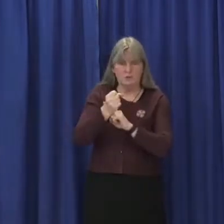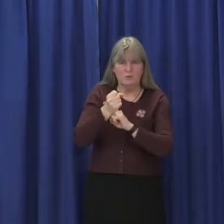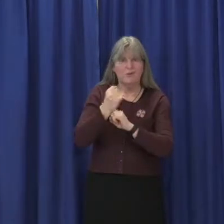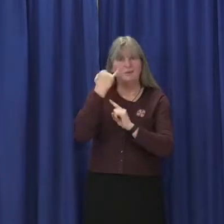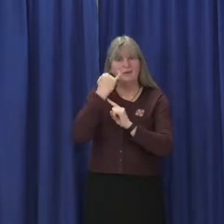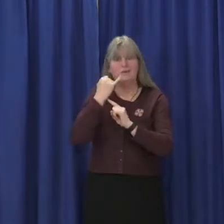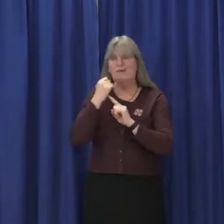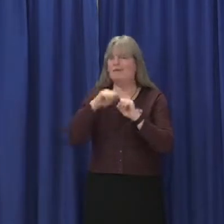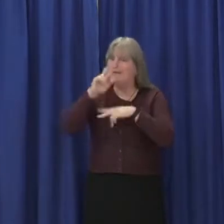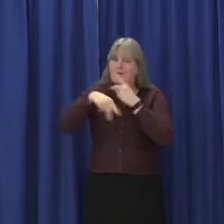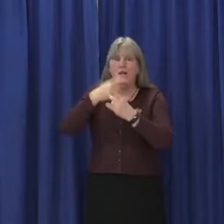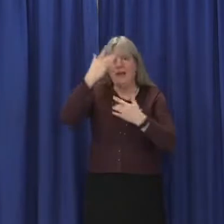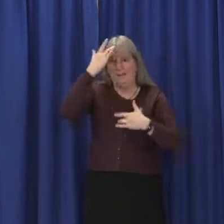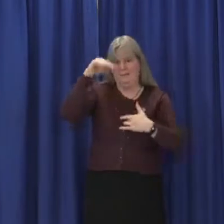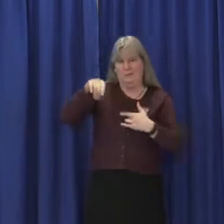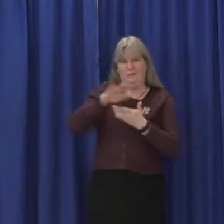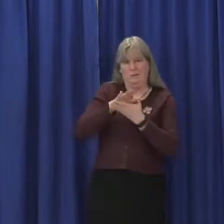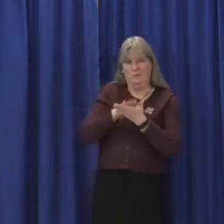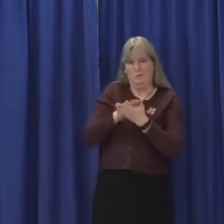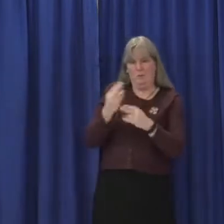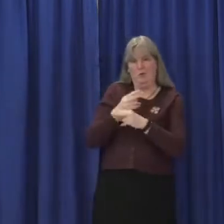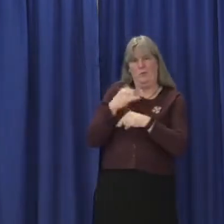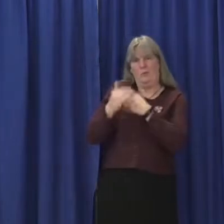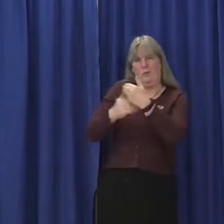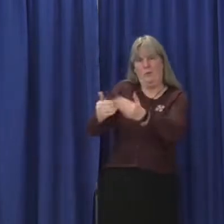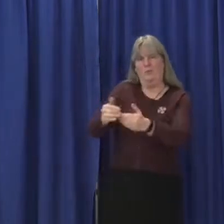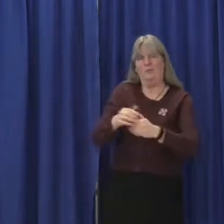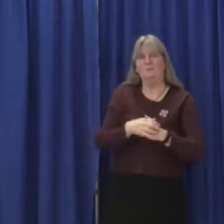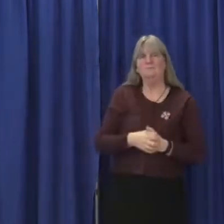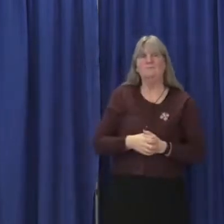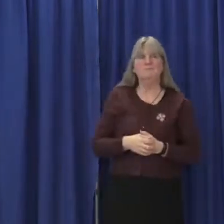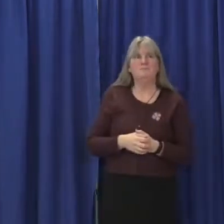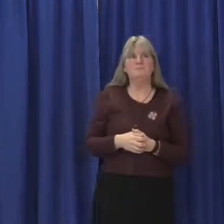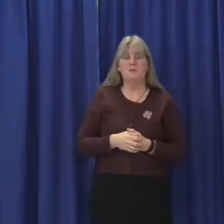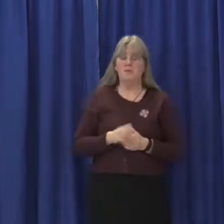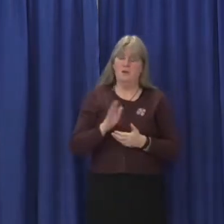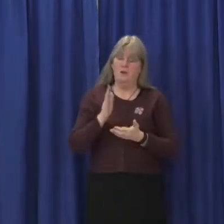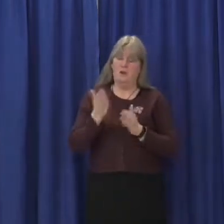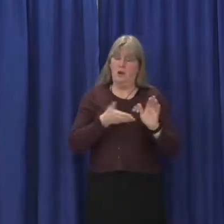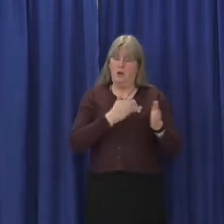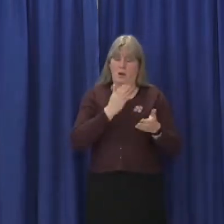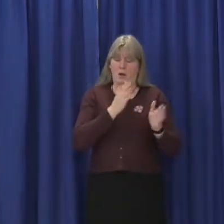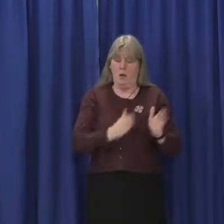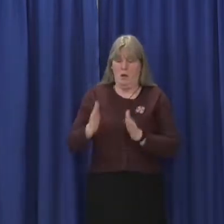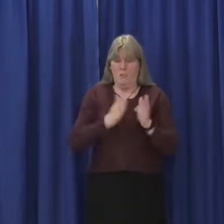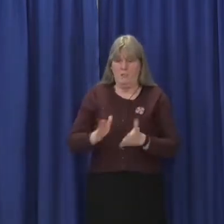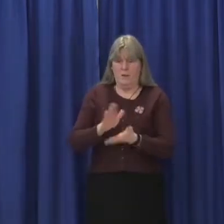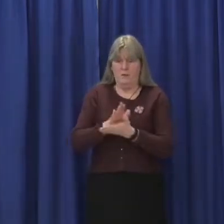a school community. For their operational needs, the schools themselves will be monitoring staffing and other